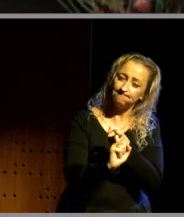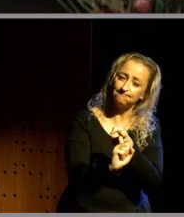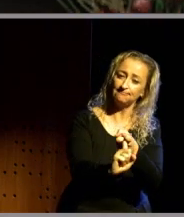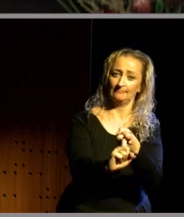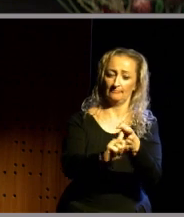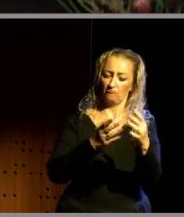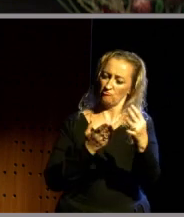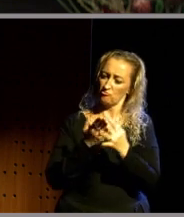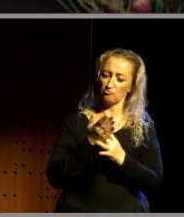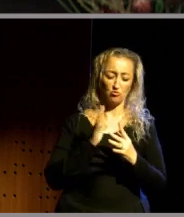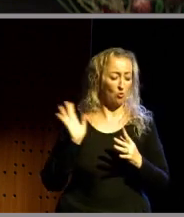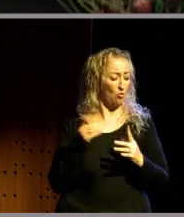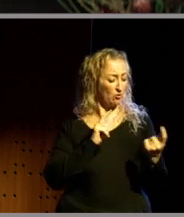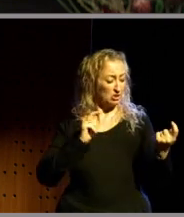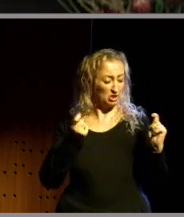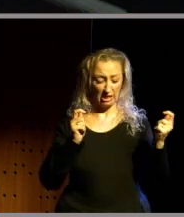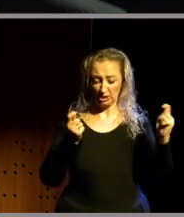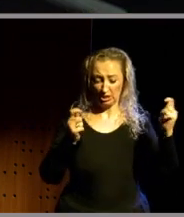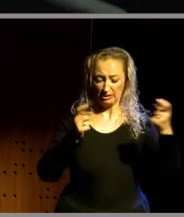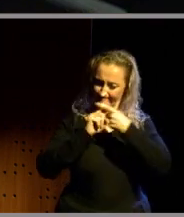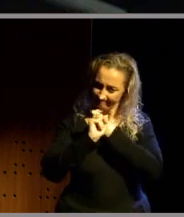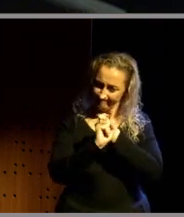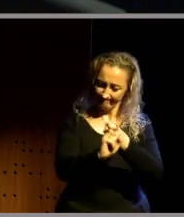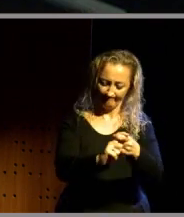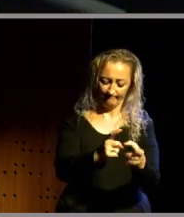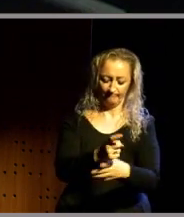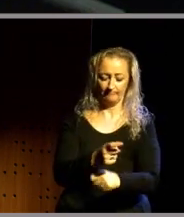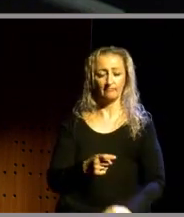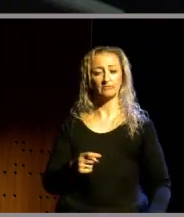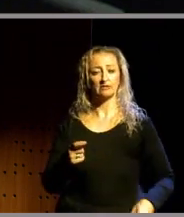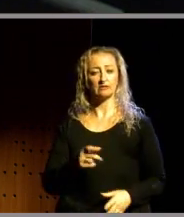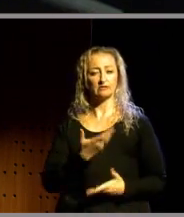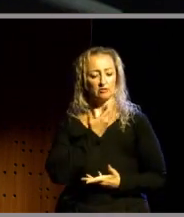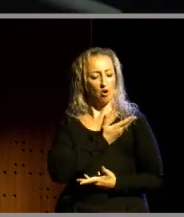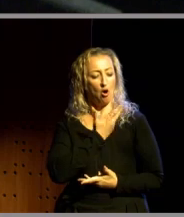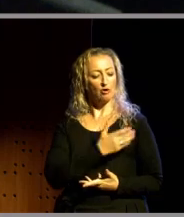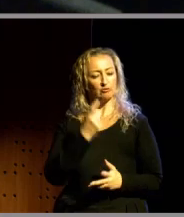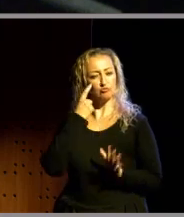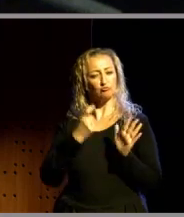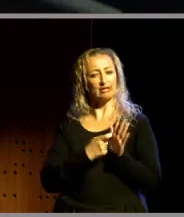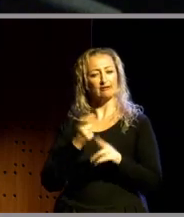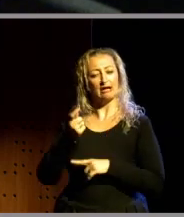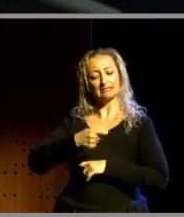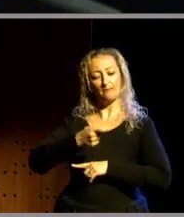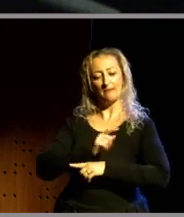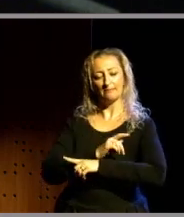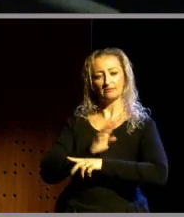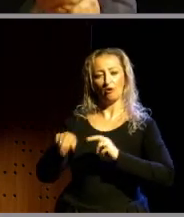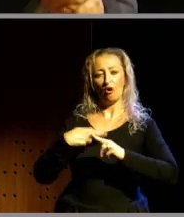It is an honour to recognise the members of our strategy panel and the contributions they have made.